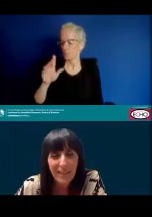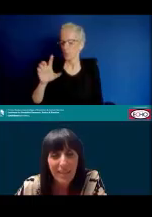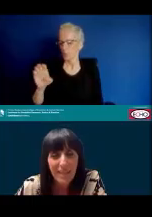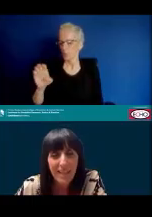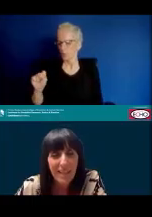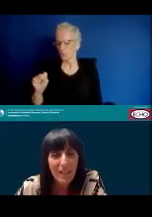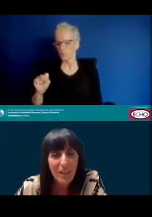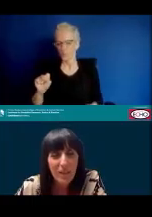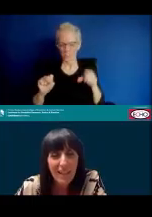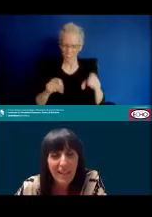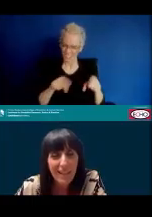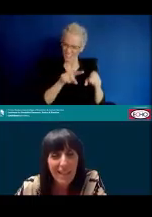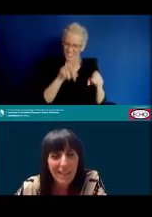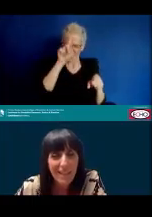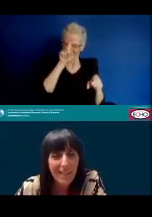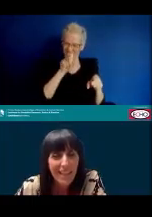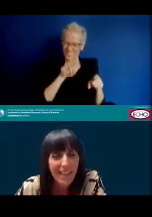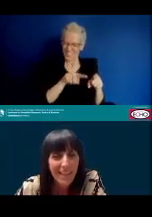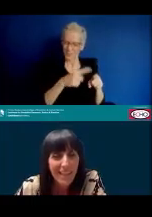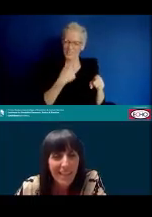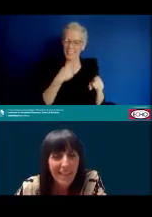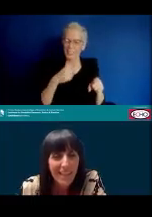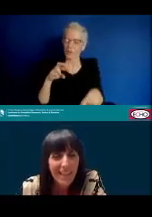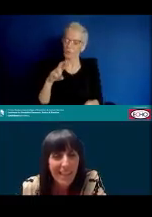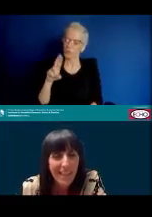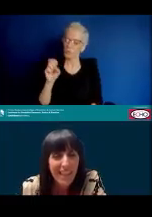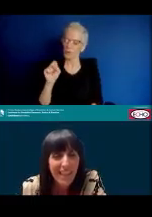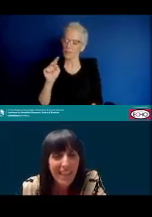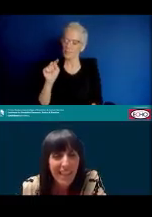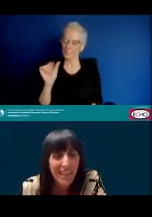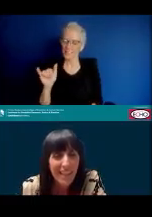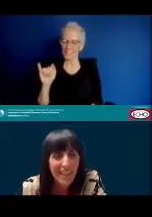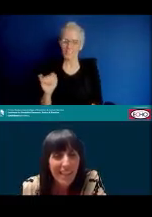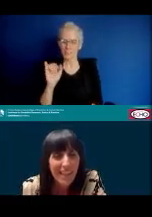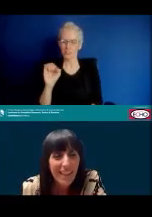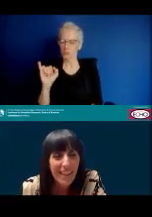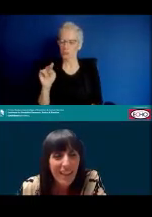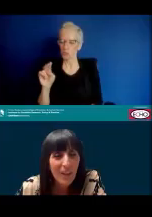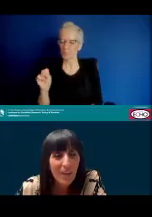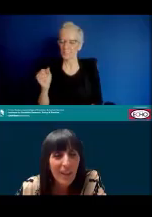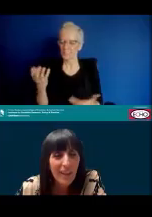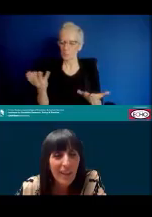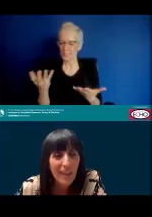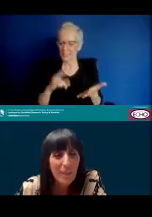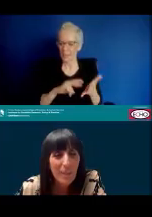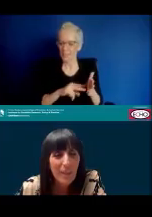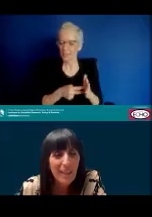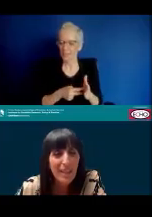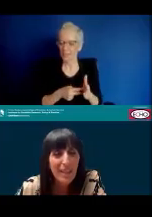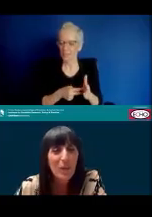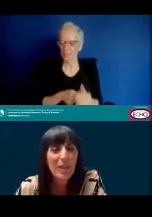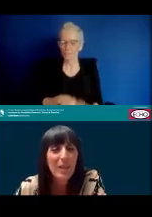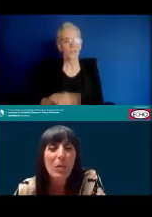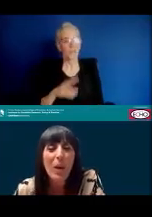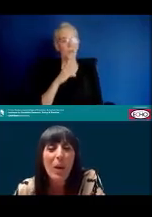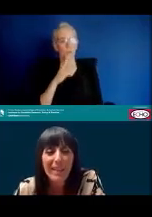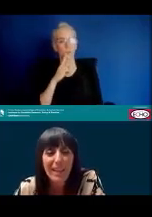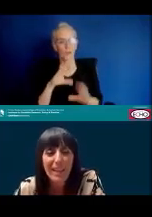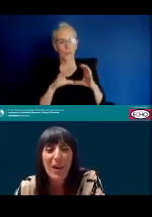rusty joint water class, my rusty joints water class, oh,